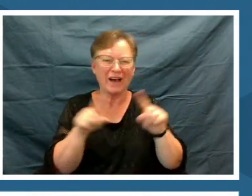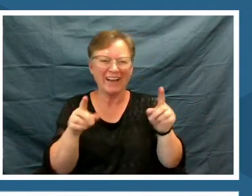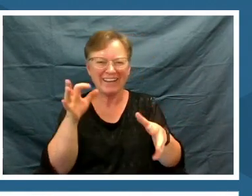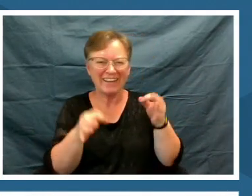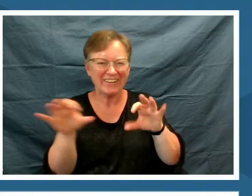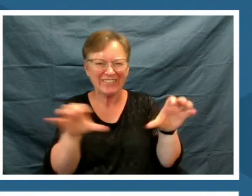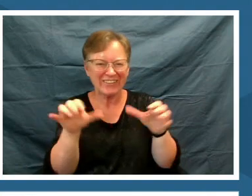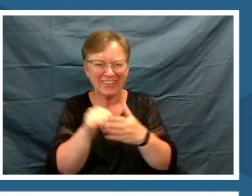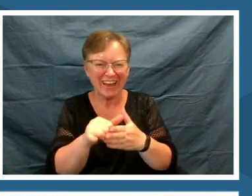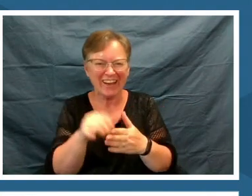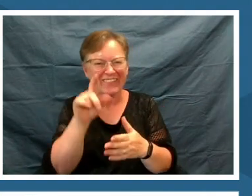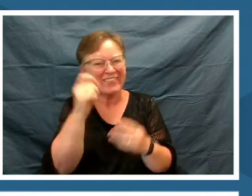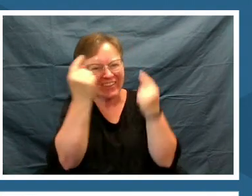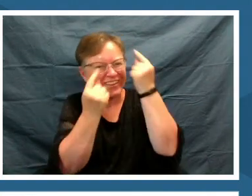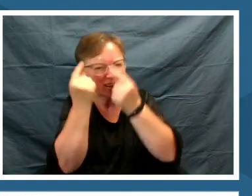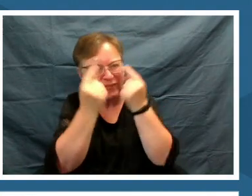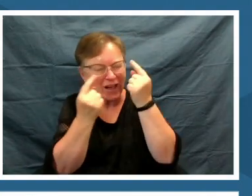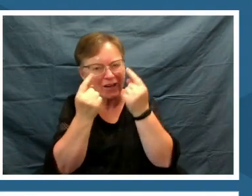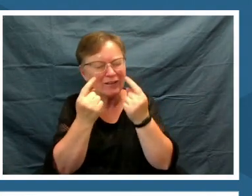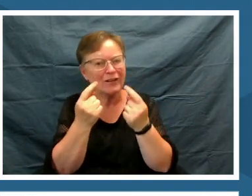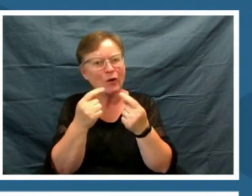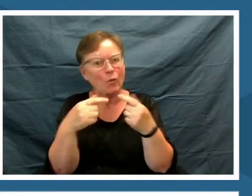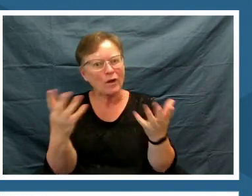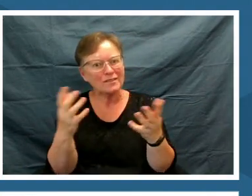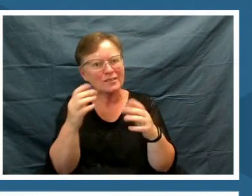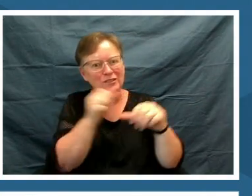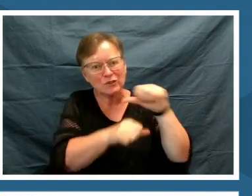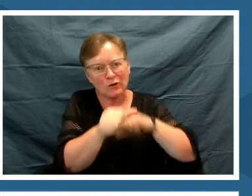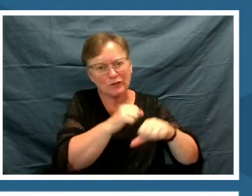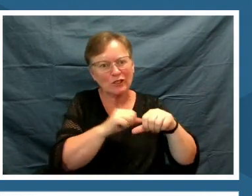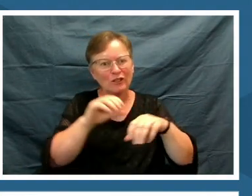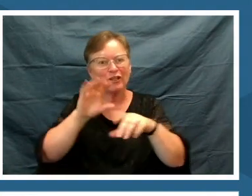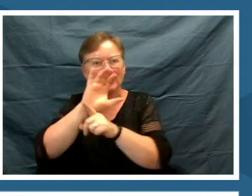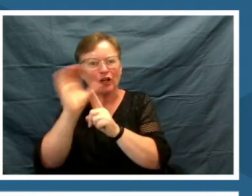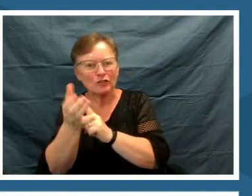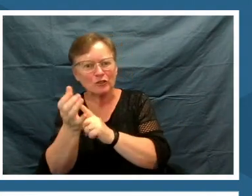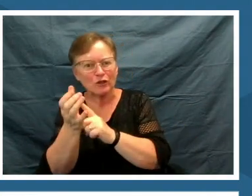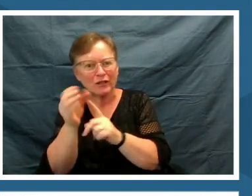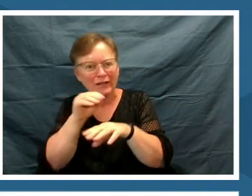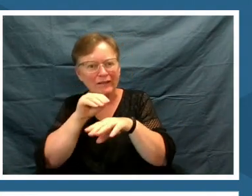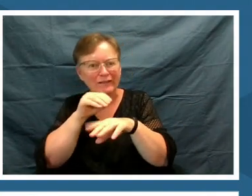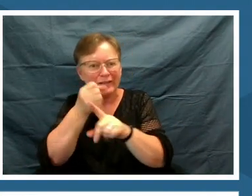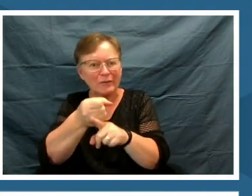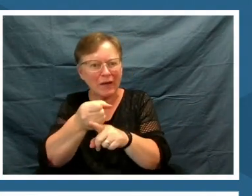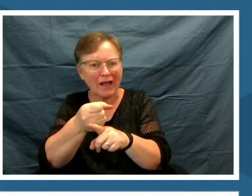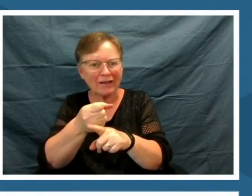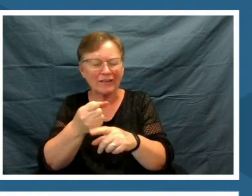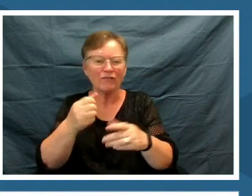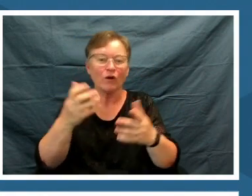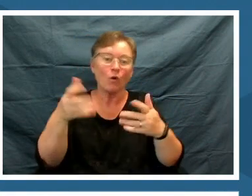what are the social and cultural aspects of you know what we wear and why